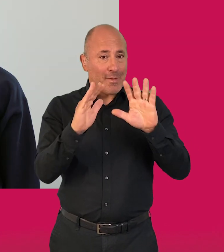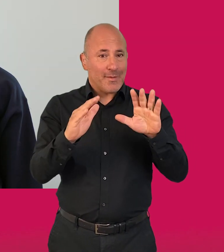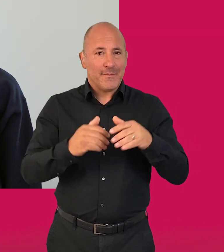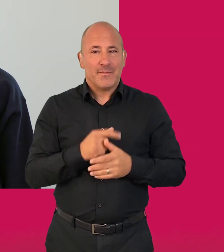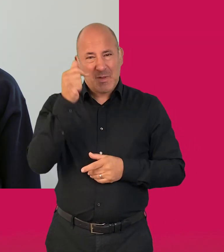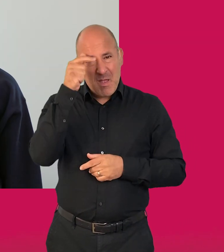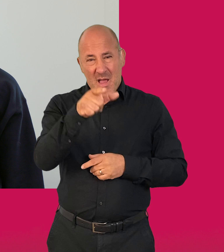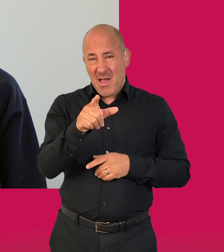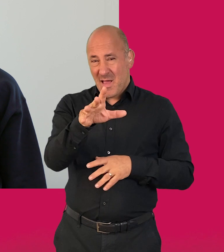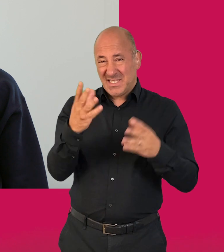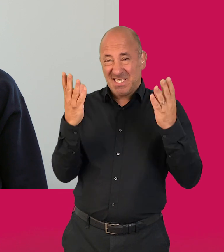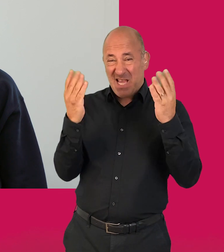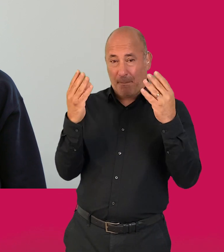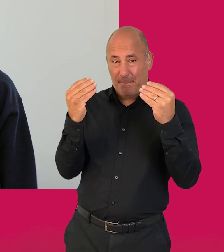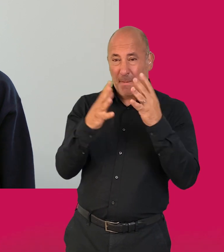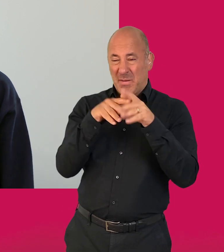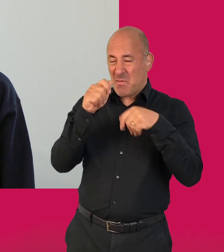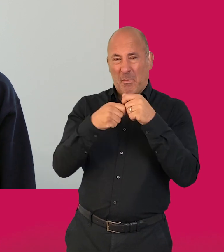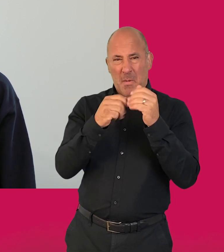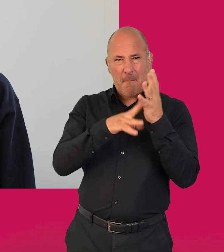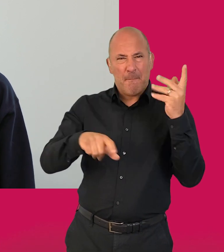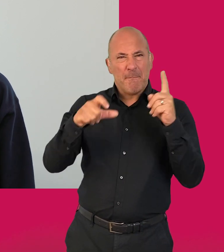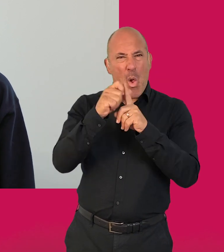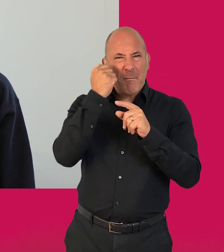And remember, a damp room can result in mould occurring.